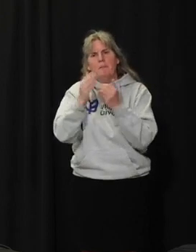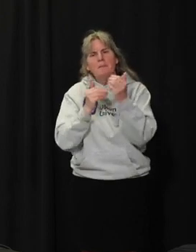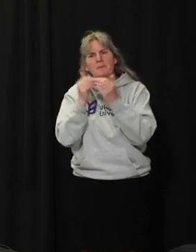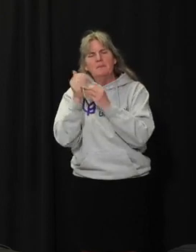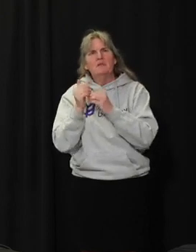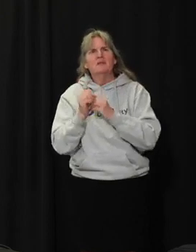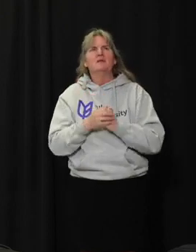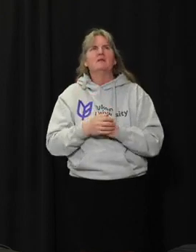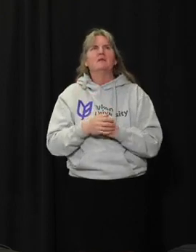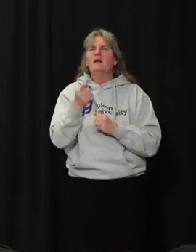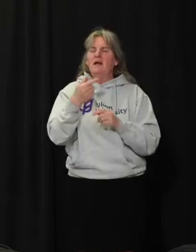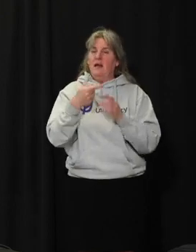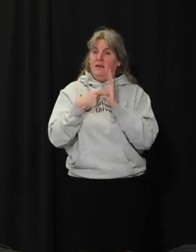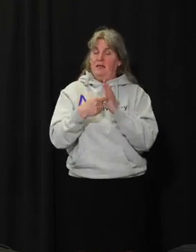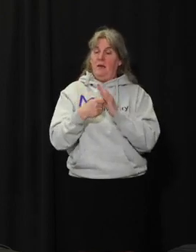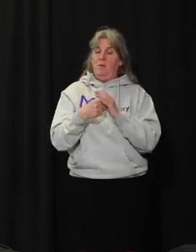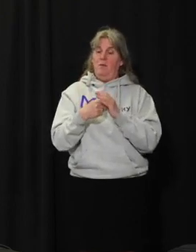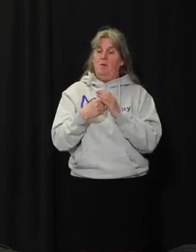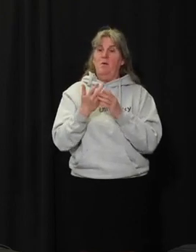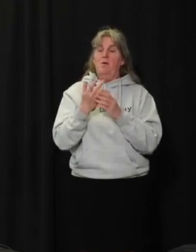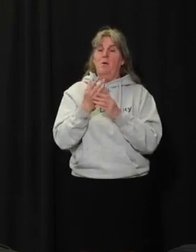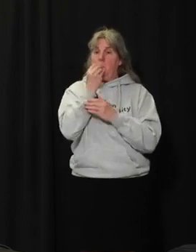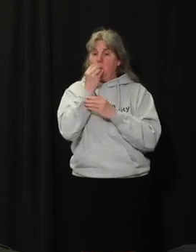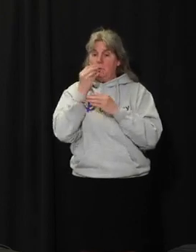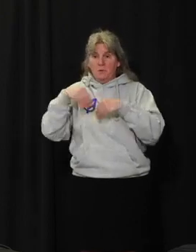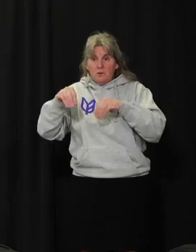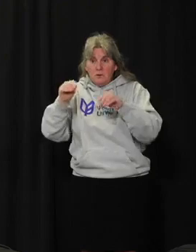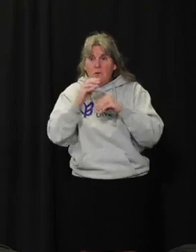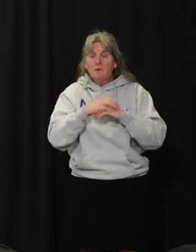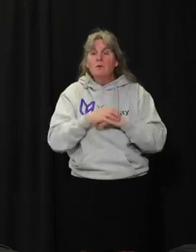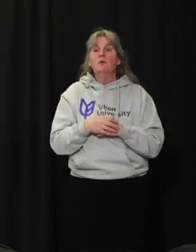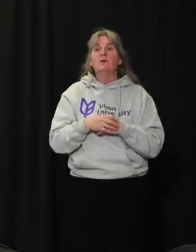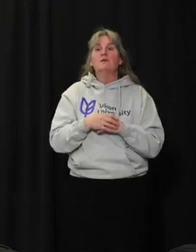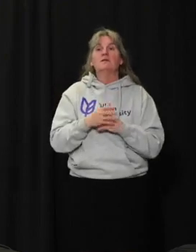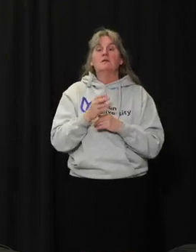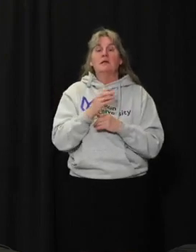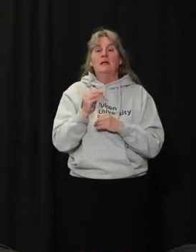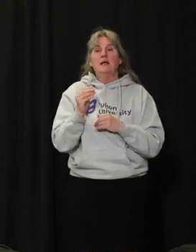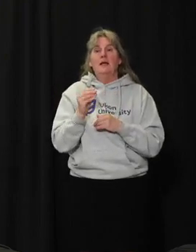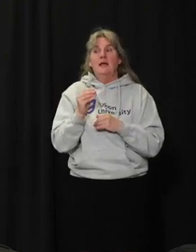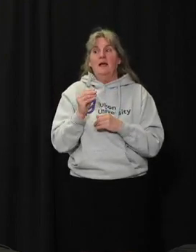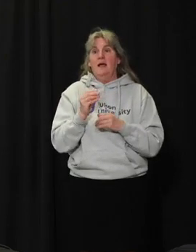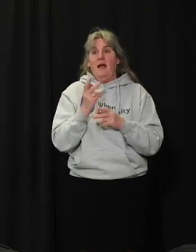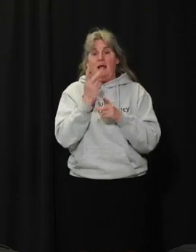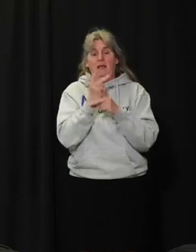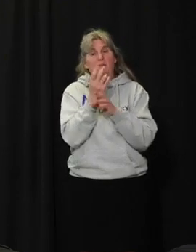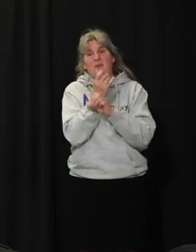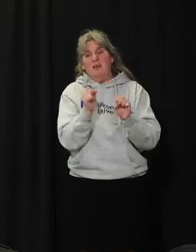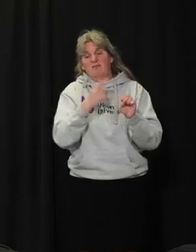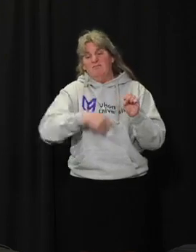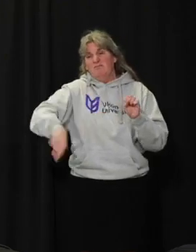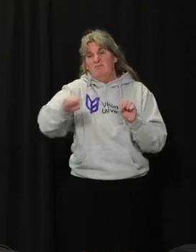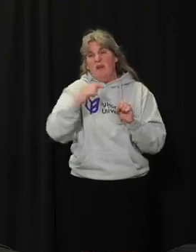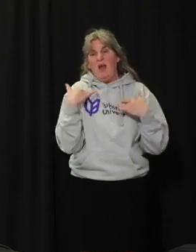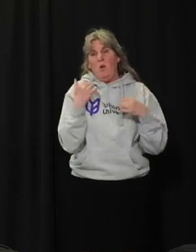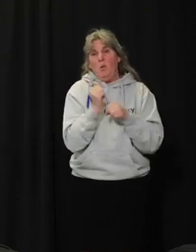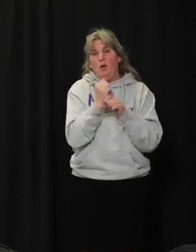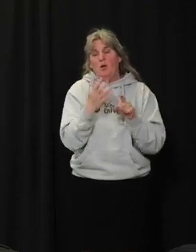These include grocery store workers who help keep Yukoners supplied and janitorial workers that help keep us safe.